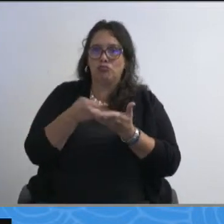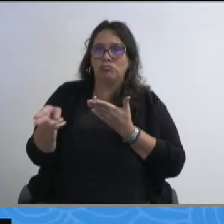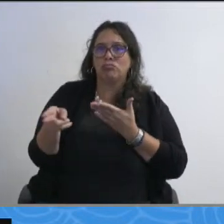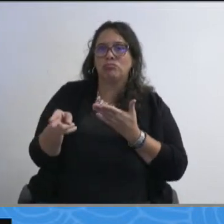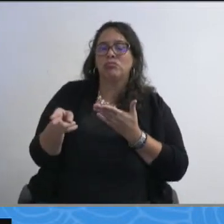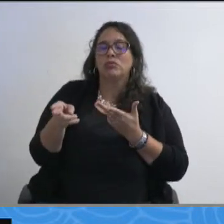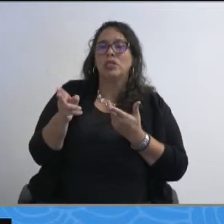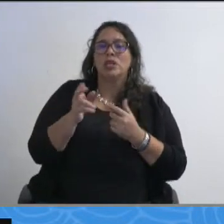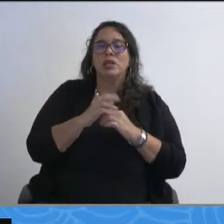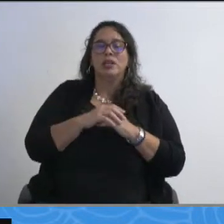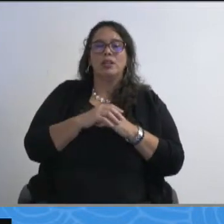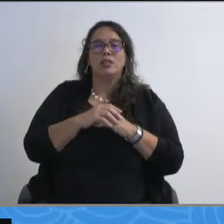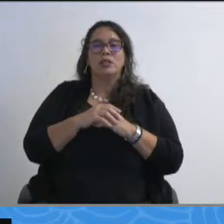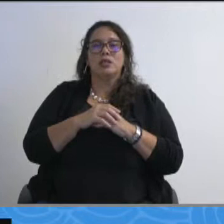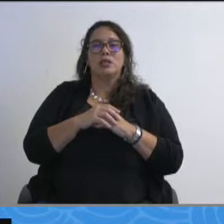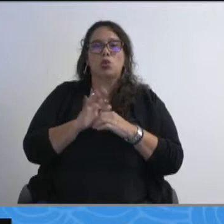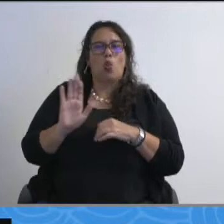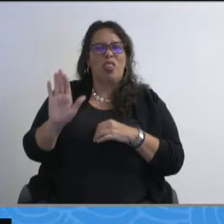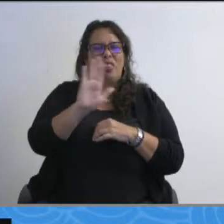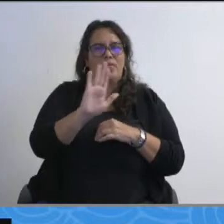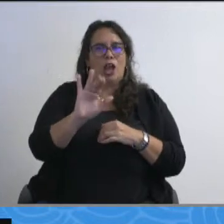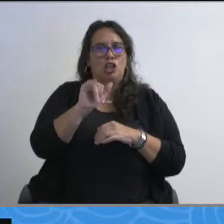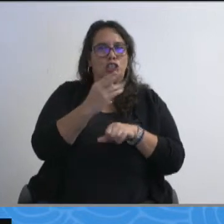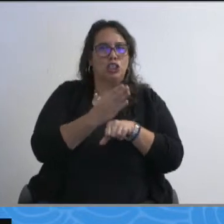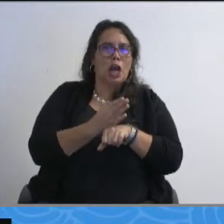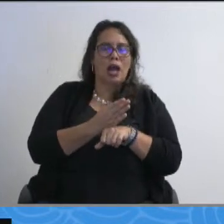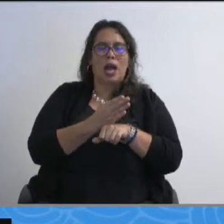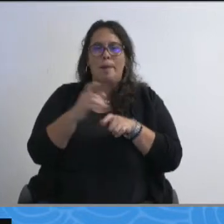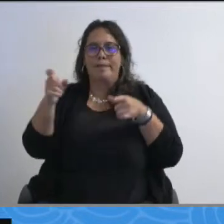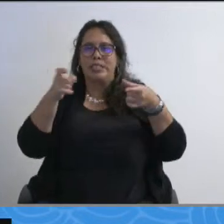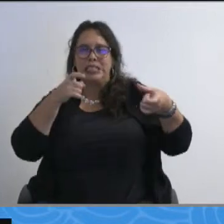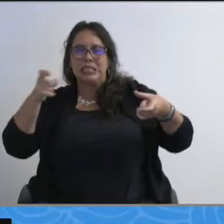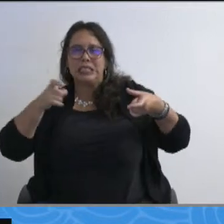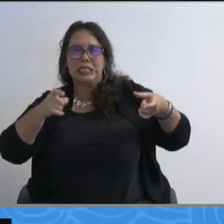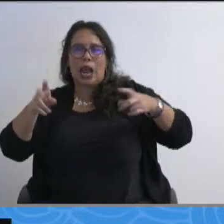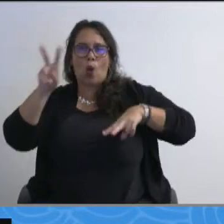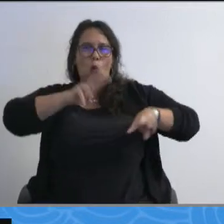So, they're in charge of facilitating and overseeing these interventions,